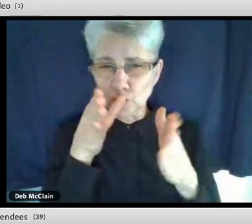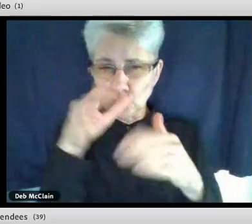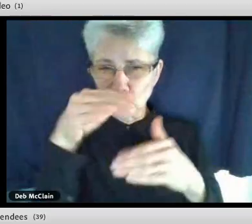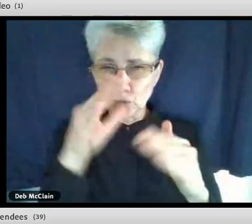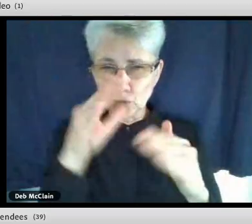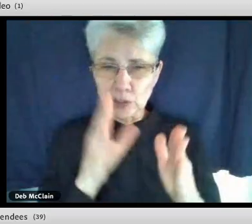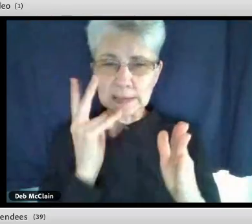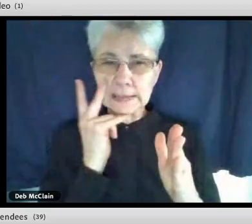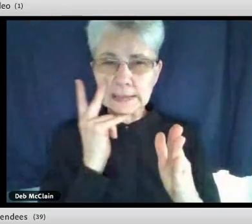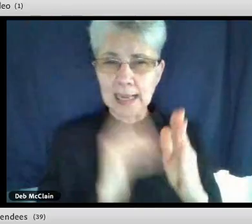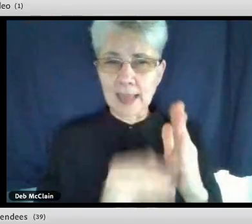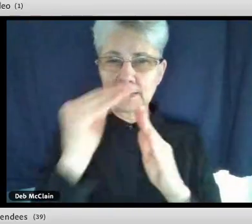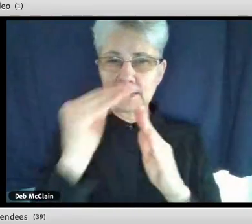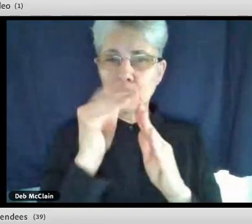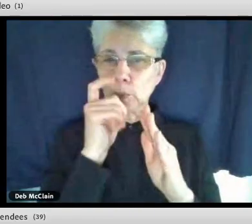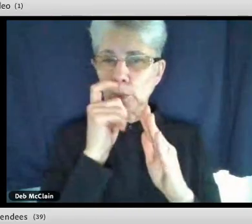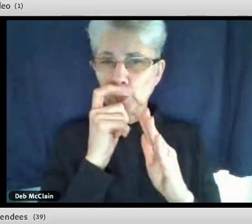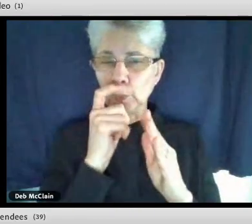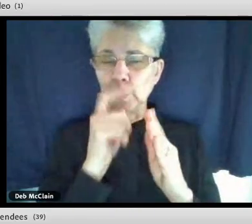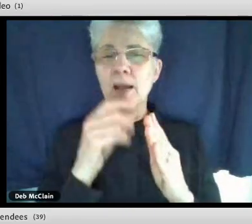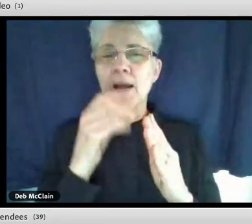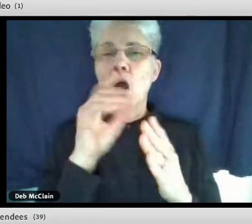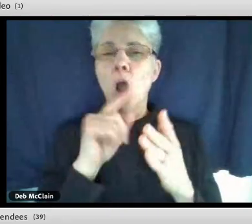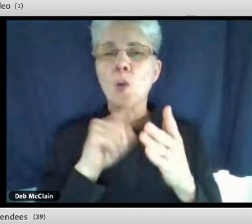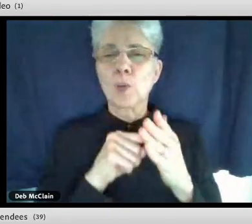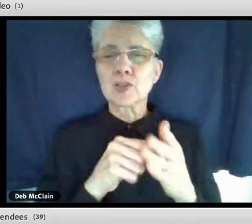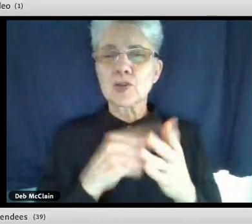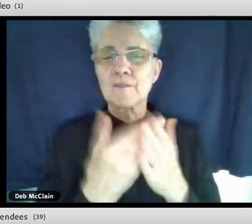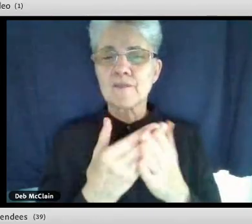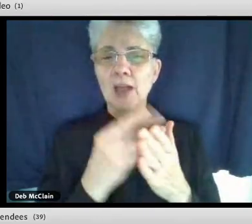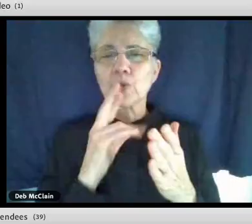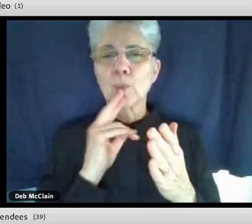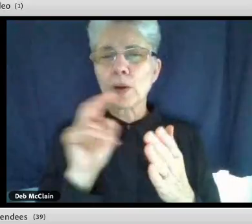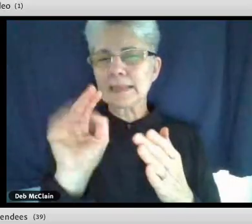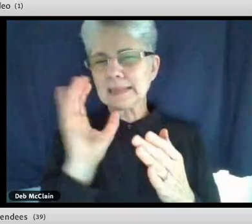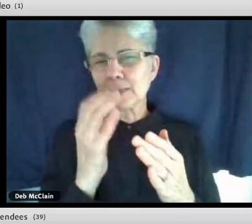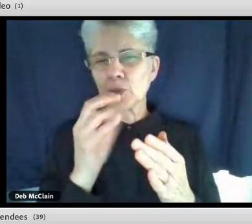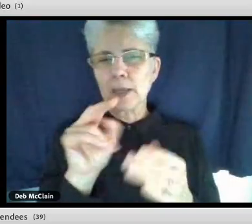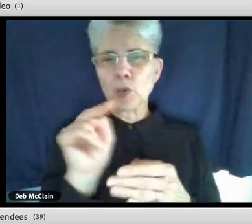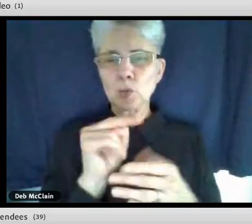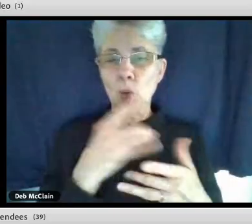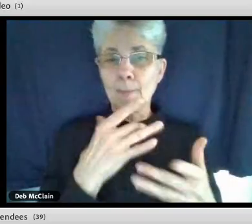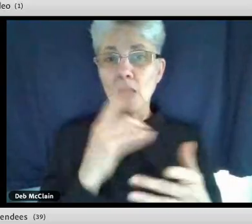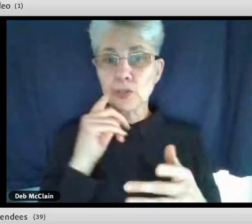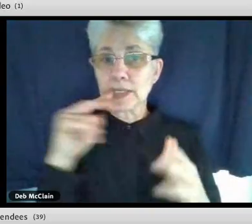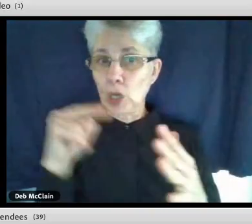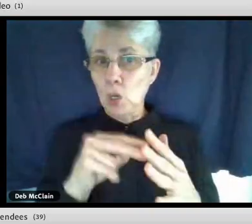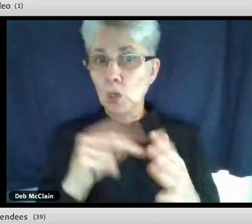and if you kind of drill down a little bit, you'll see that at the top, original fact reporting that seems to be neutral or biased.